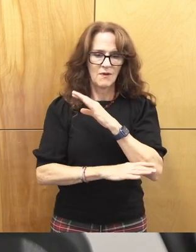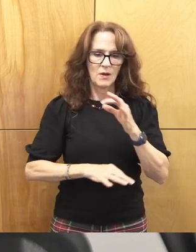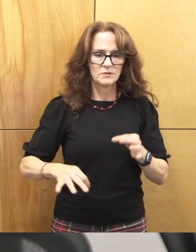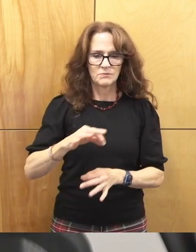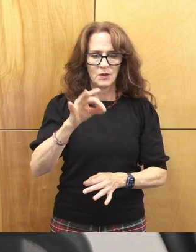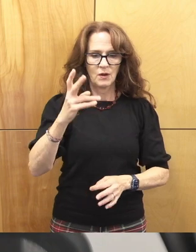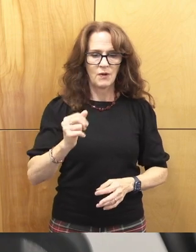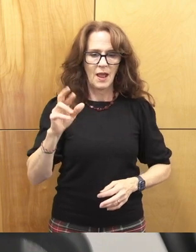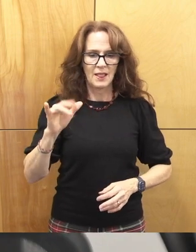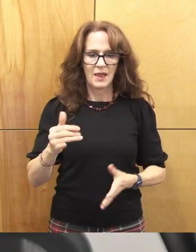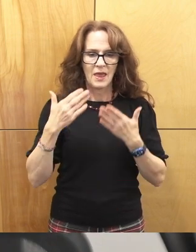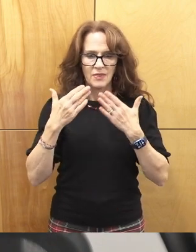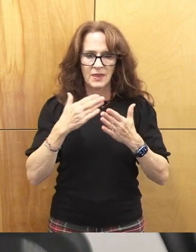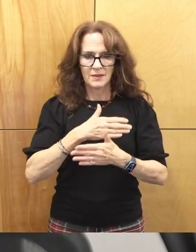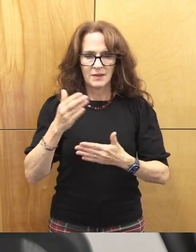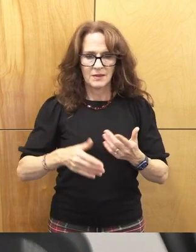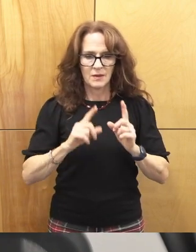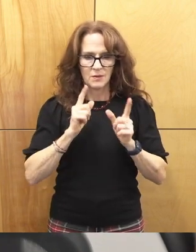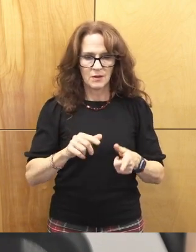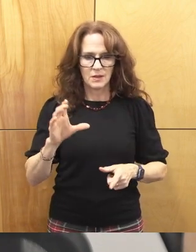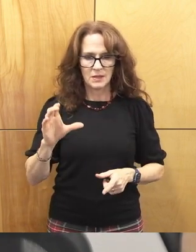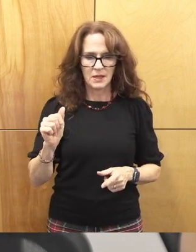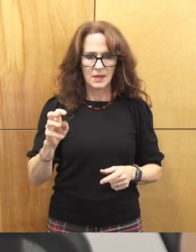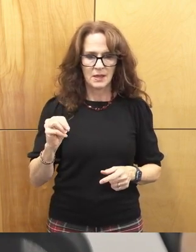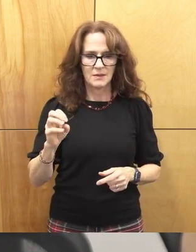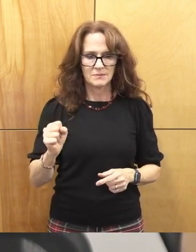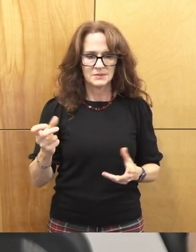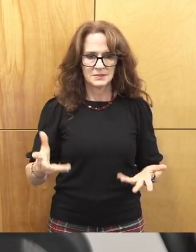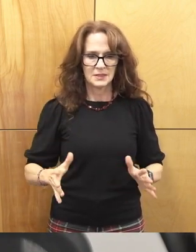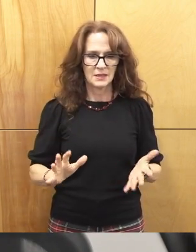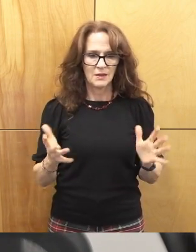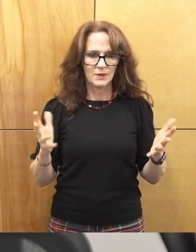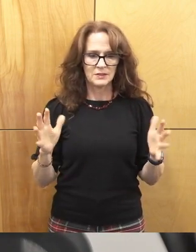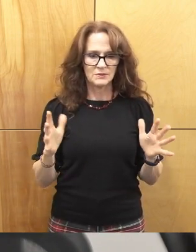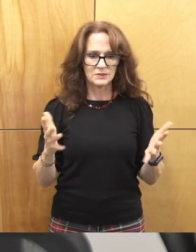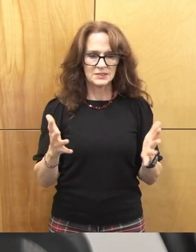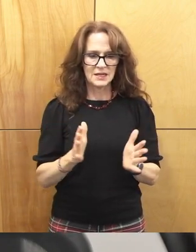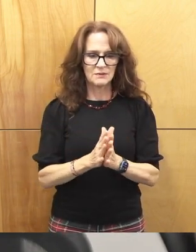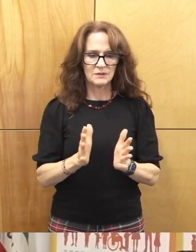But thank you and that concludes my report from CAMS. (audience and board members clap) [Diana] Wow.